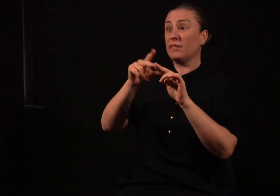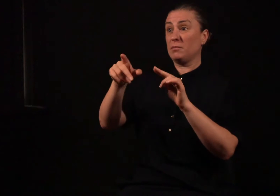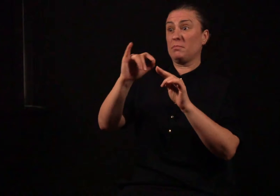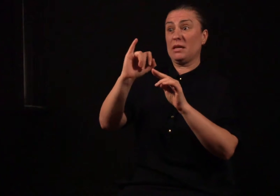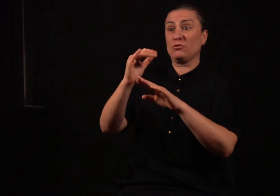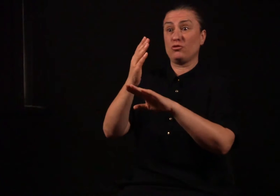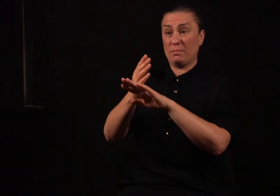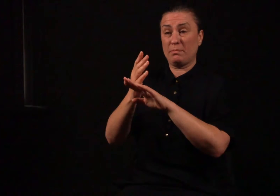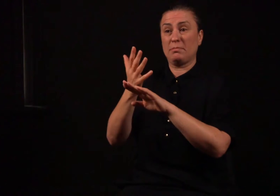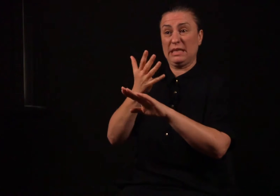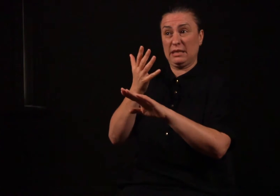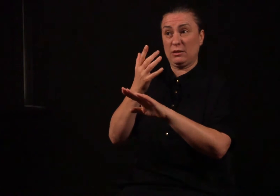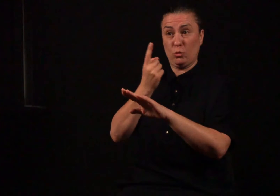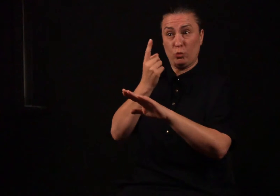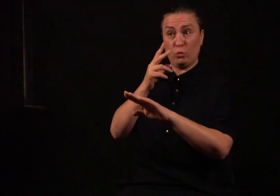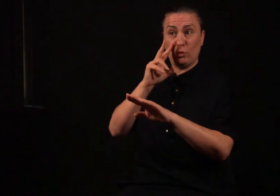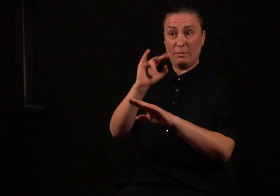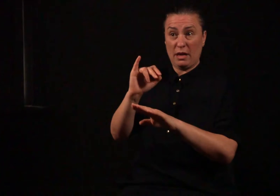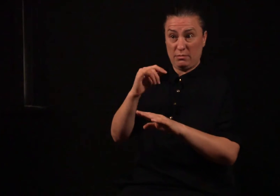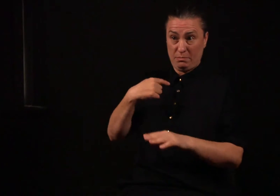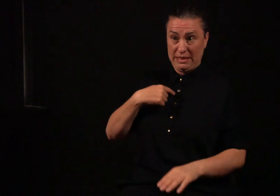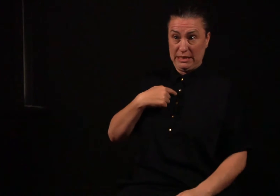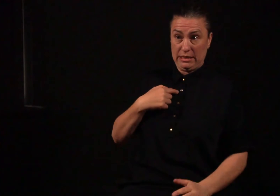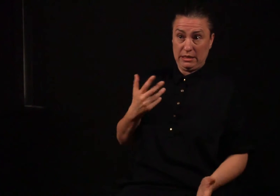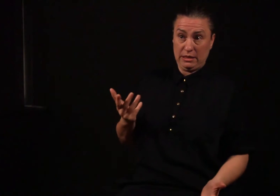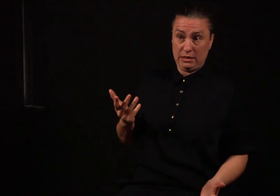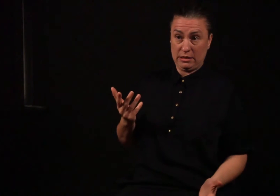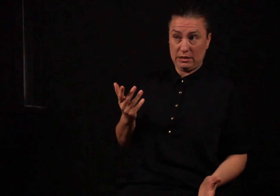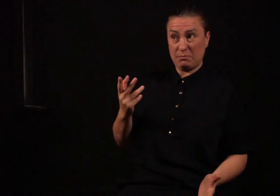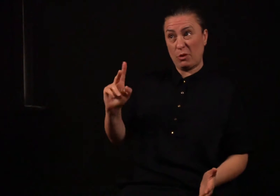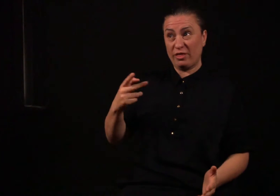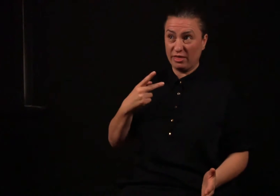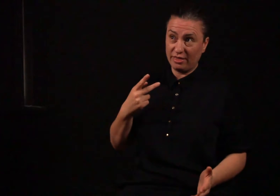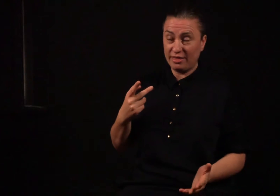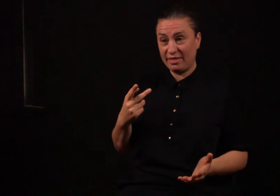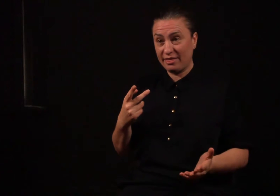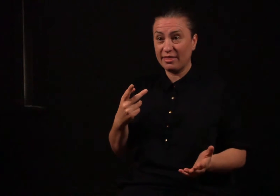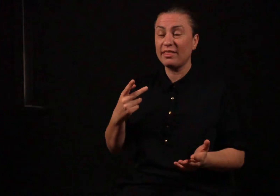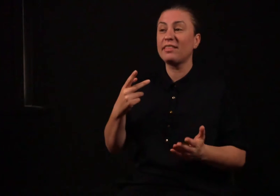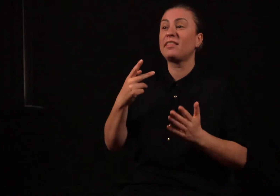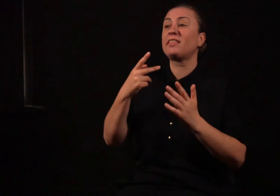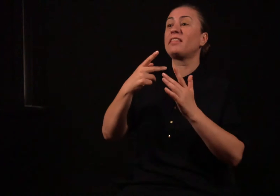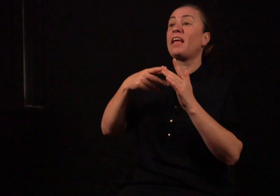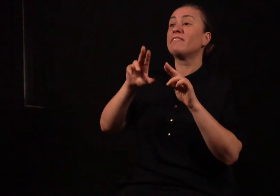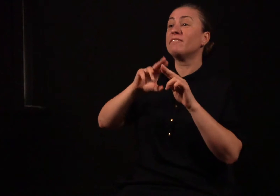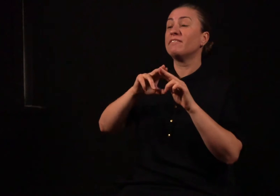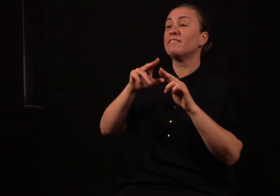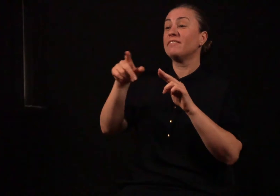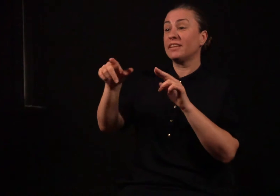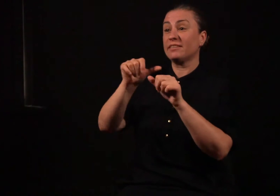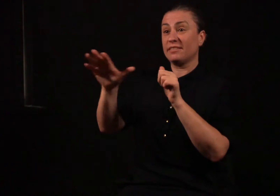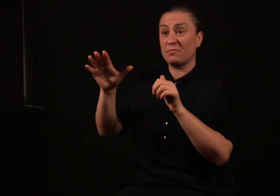for the interpreter I'm working with. If they do a bad job, then at the end of the day, I'm the person that looks bad or well, we both do